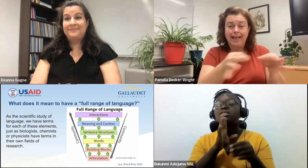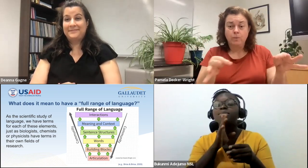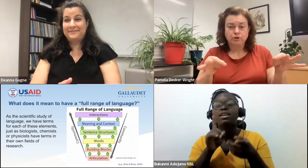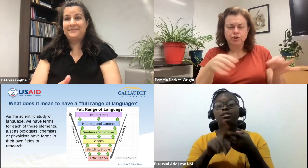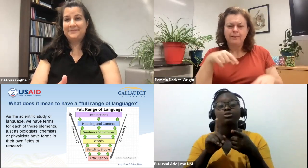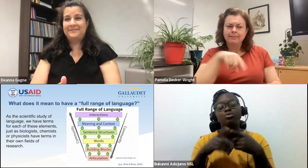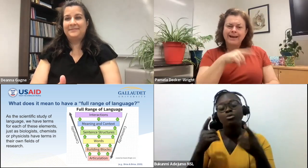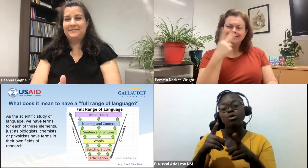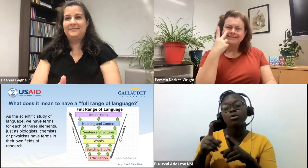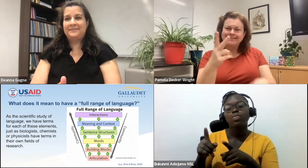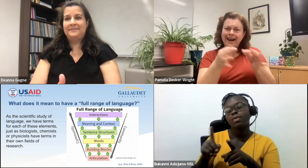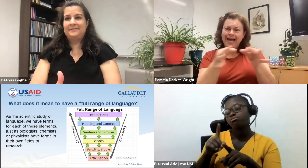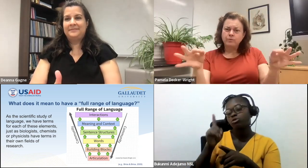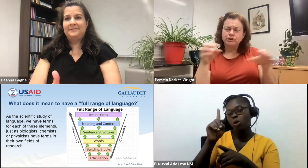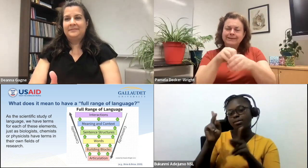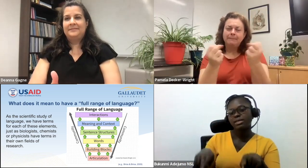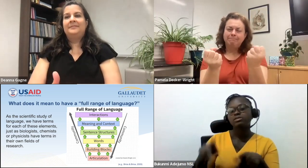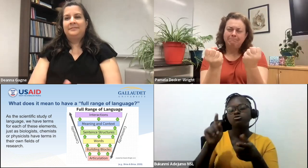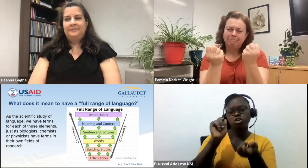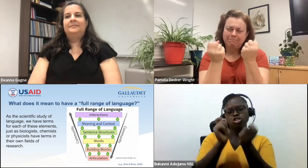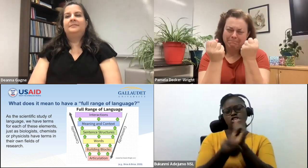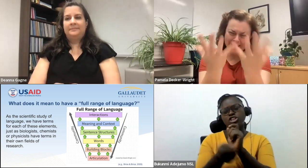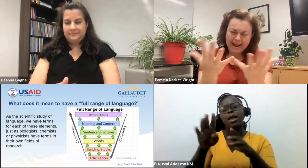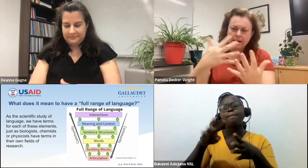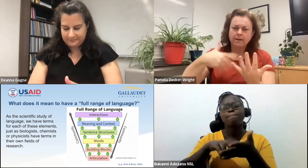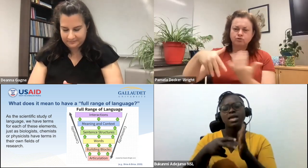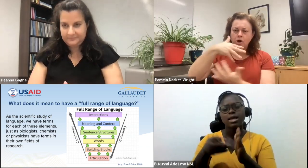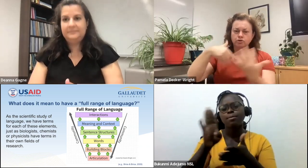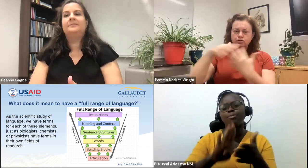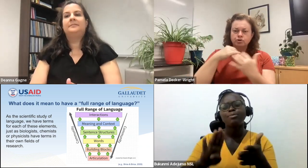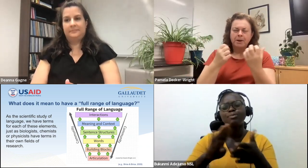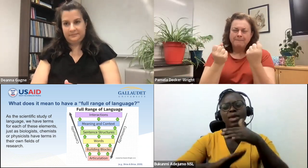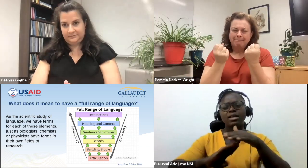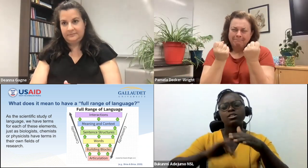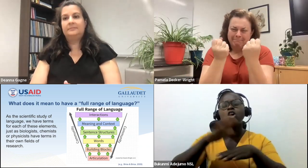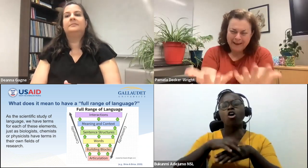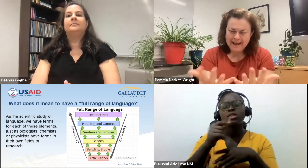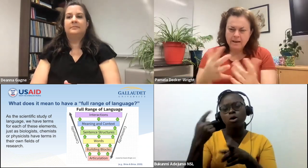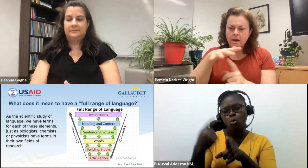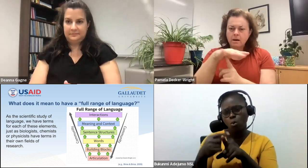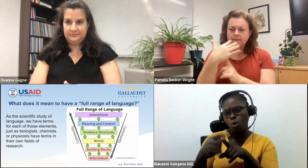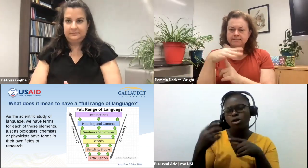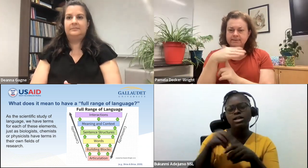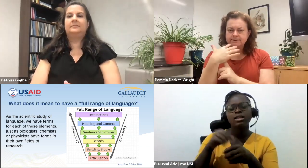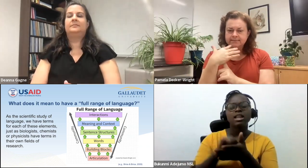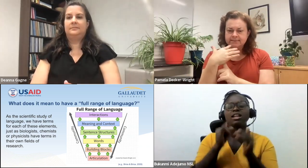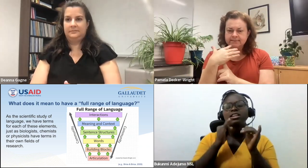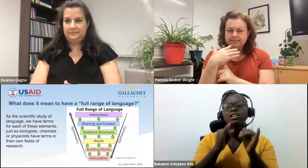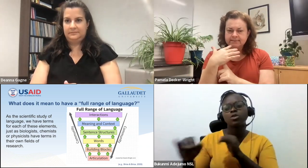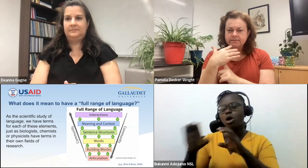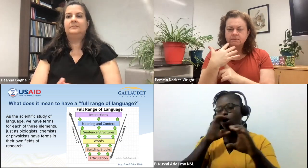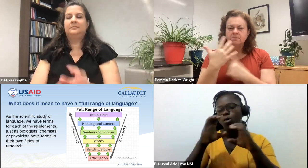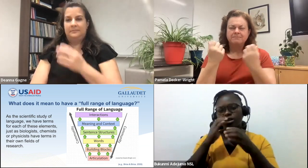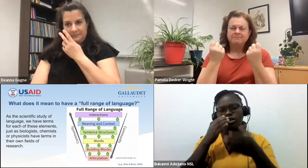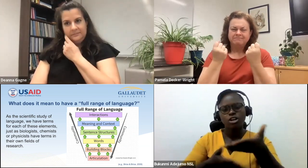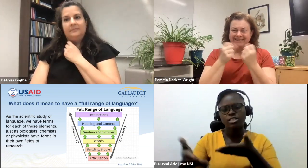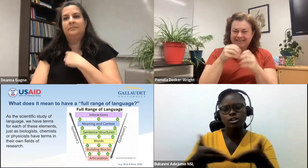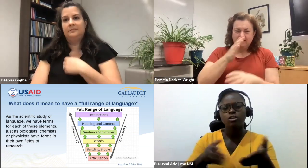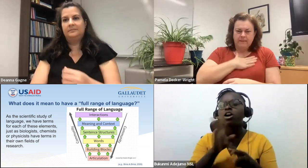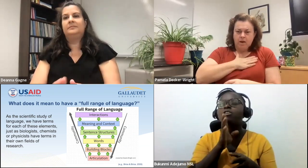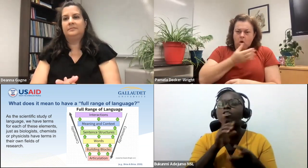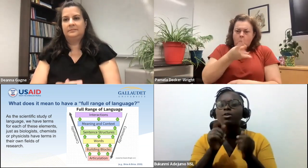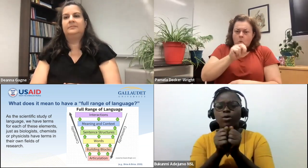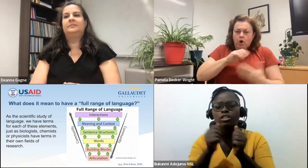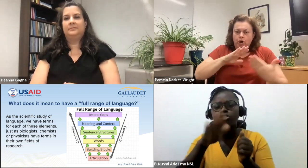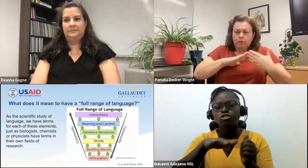You're talking with children. Children are acquiring language, and as they're acquiring it. They're seeing this through massive amounts of interaction and multiple different contexts.